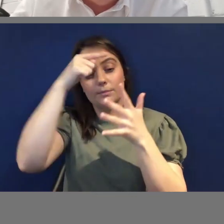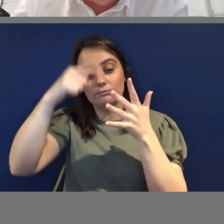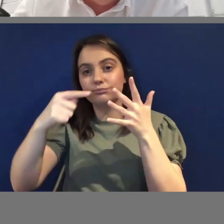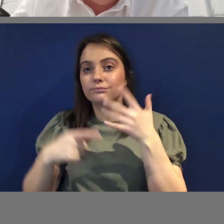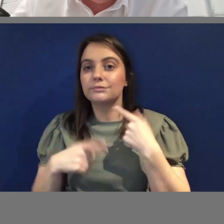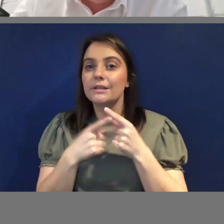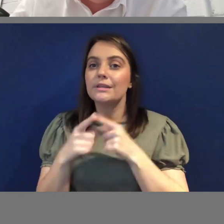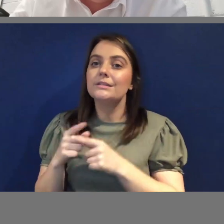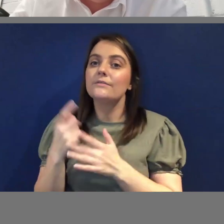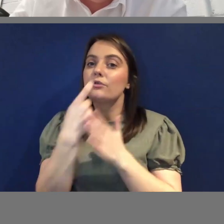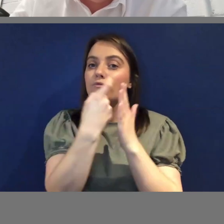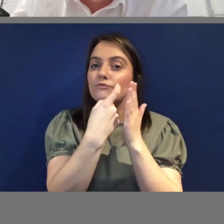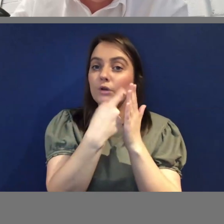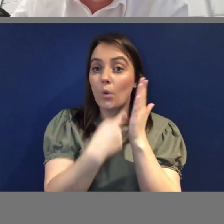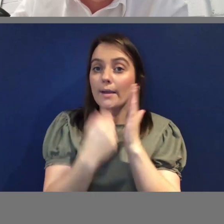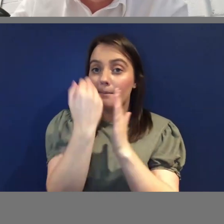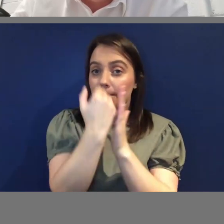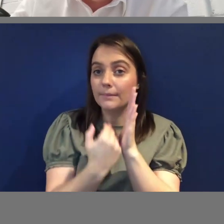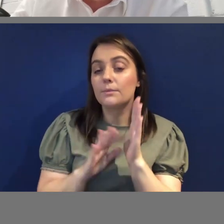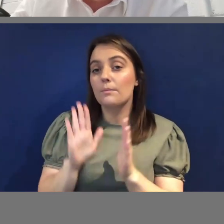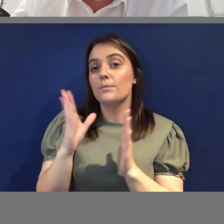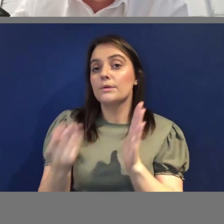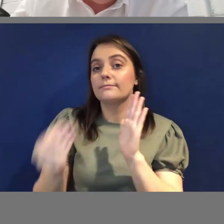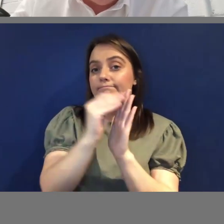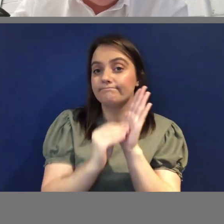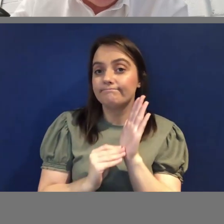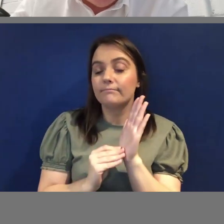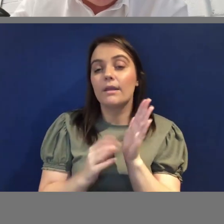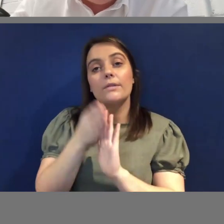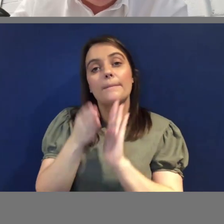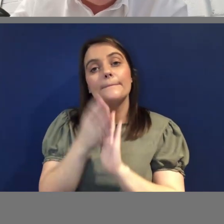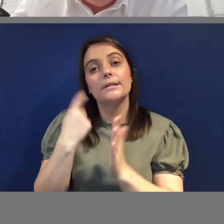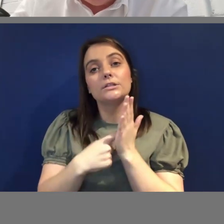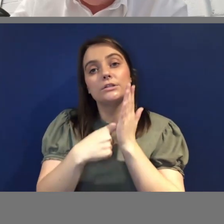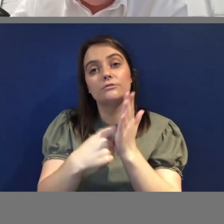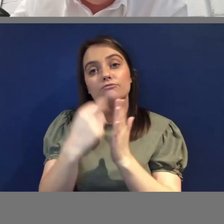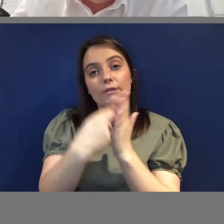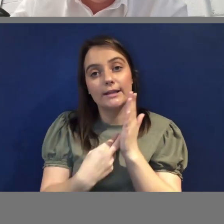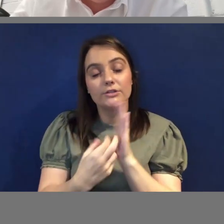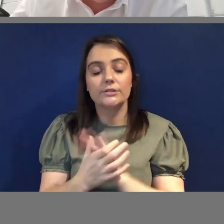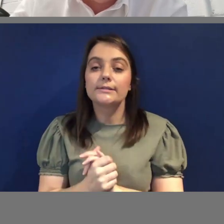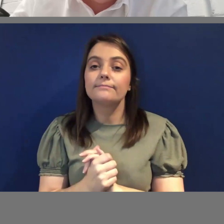requirements of Part B of the building regulations but if I just show you some information taken from